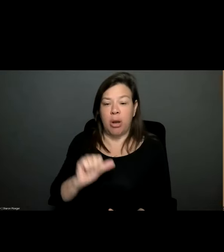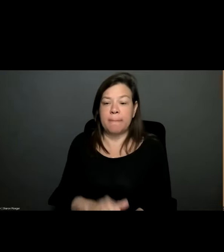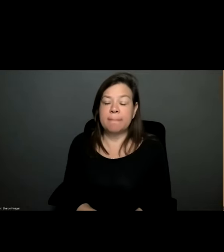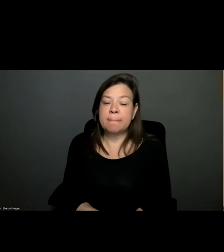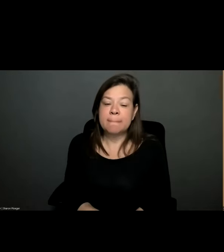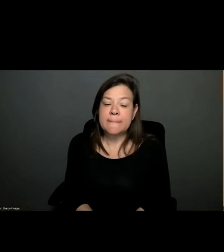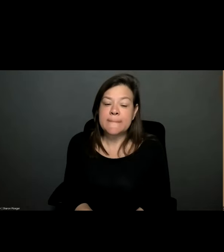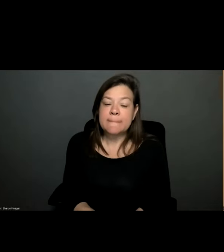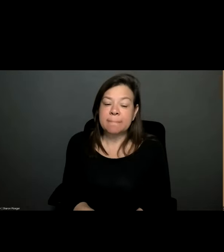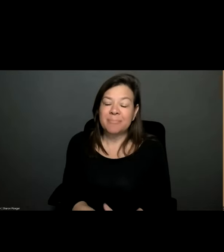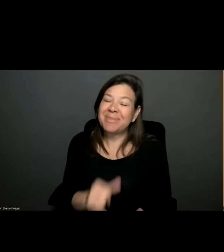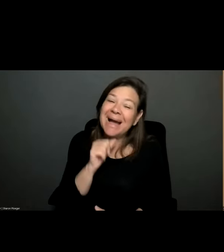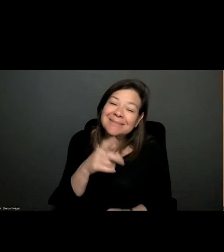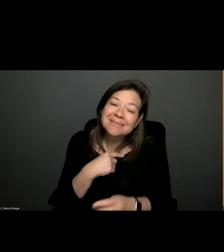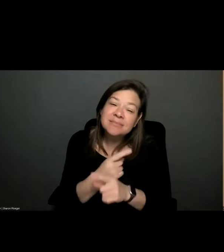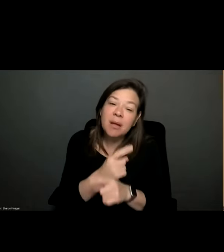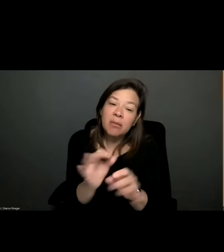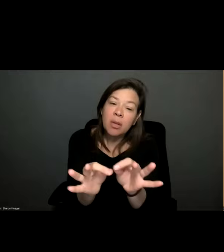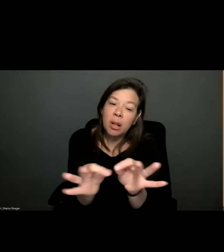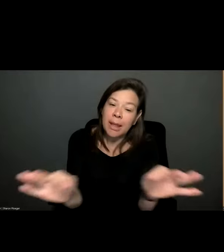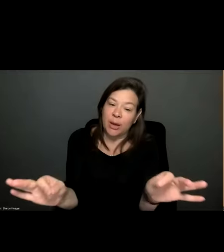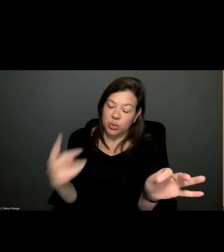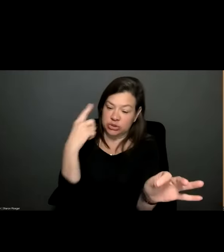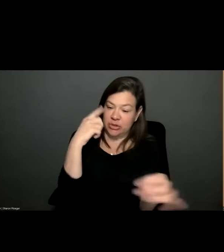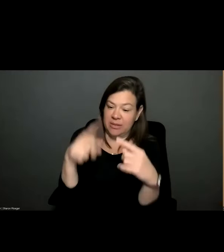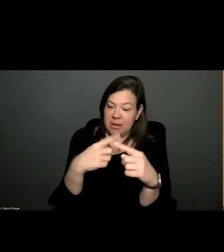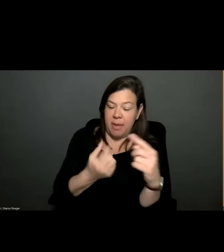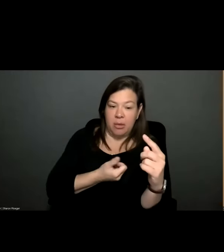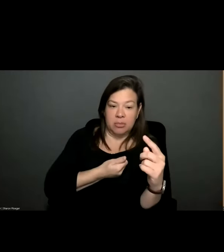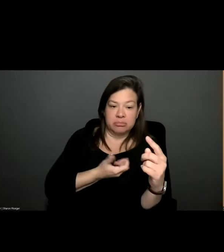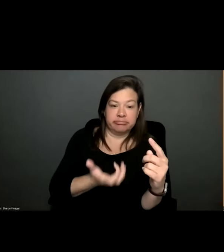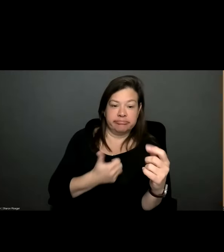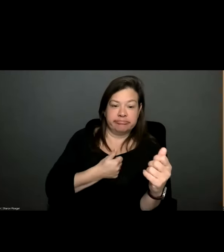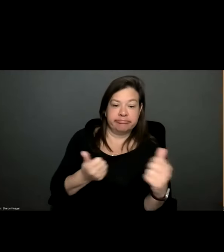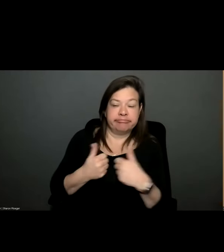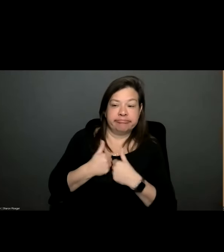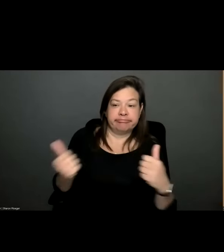I didn't have the language to even think about disclosure because at the time for me,